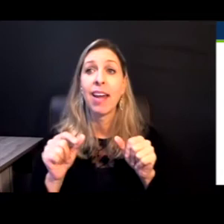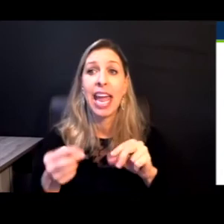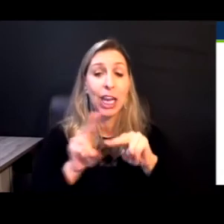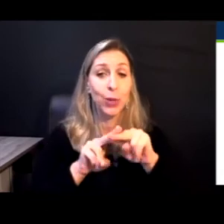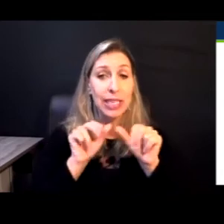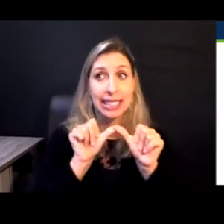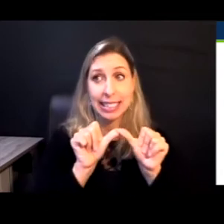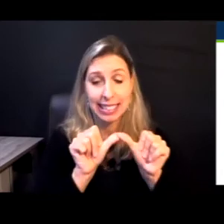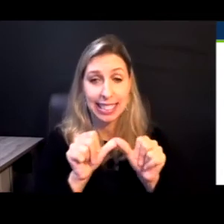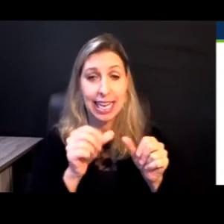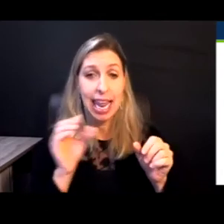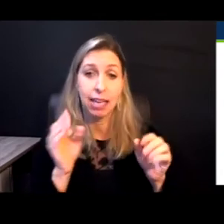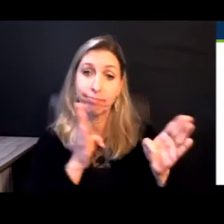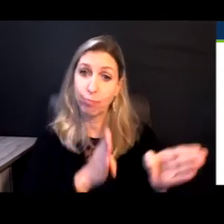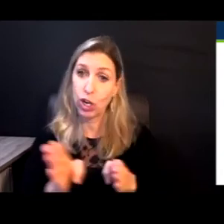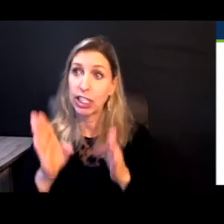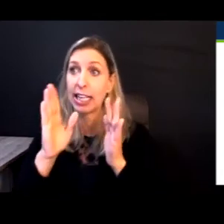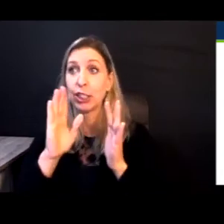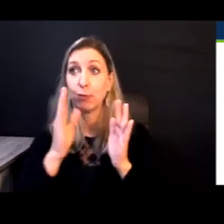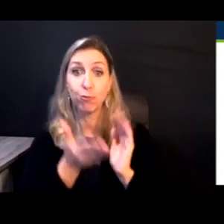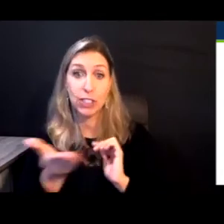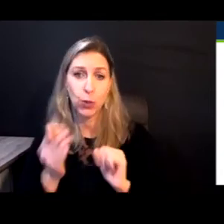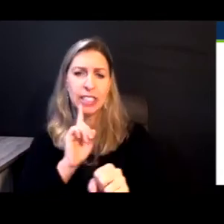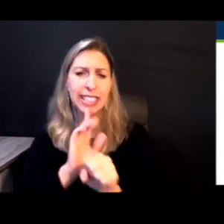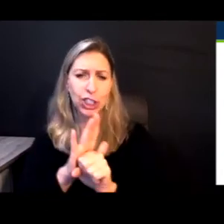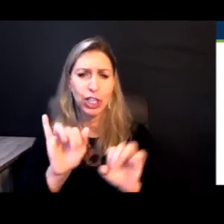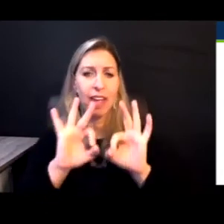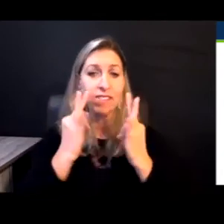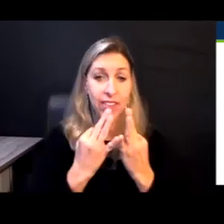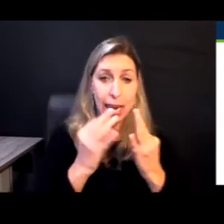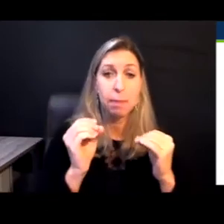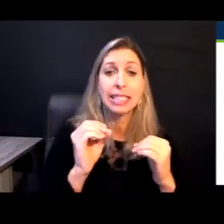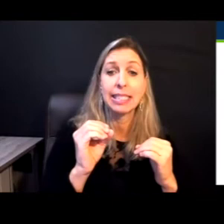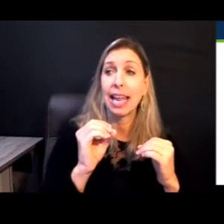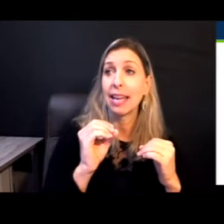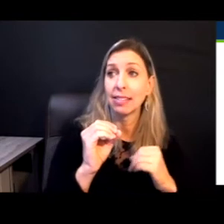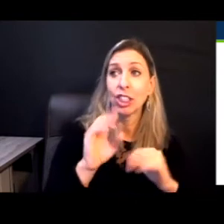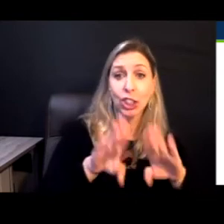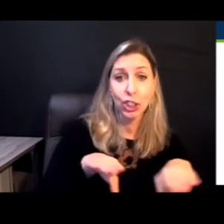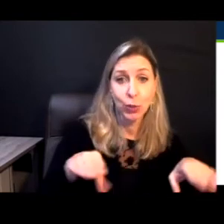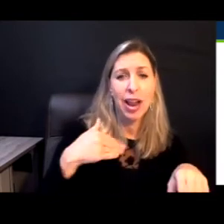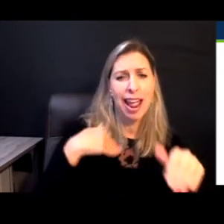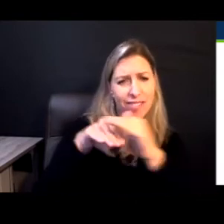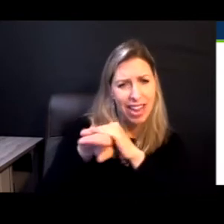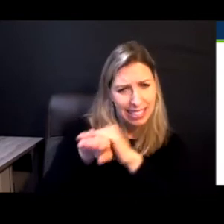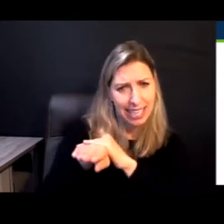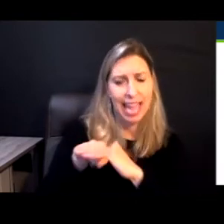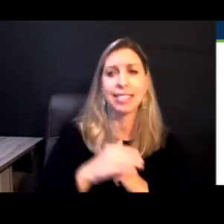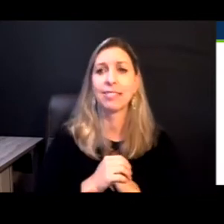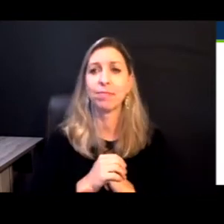consistency and organization of the resources to ensure children and families have access.